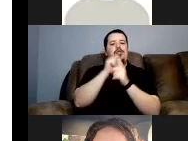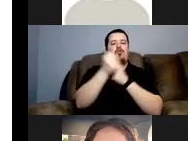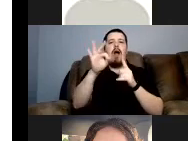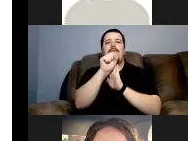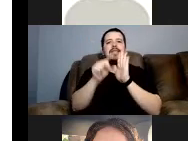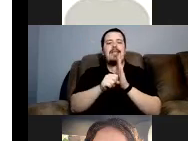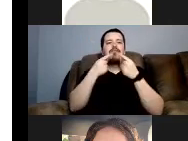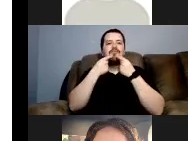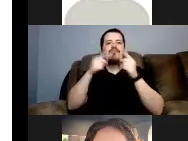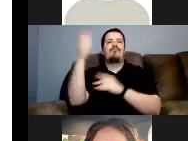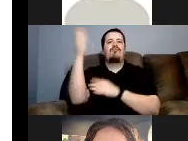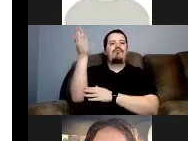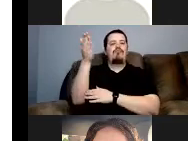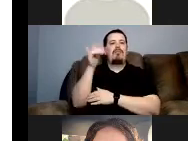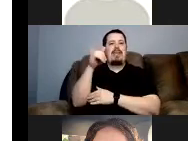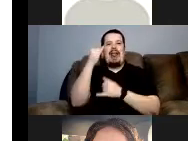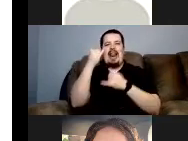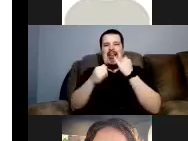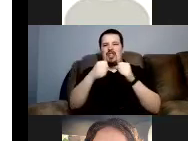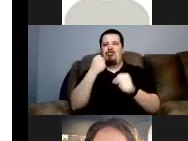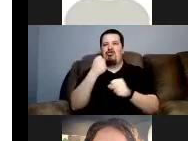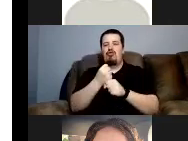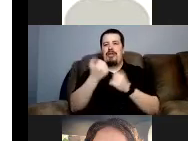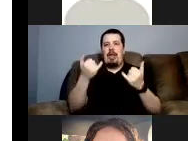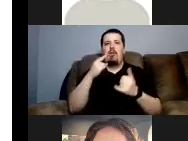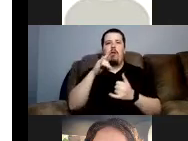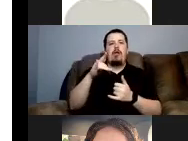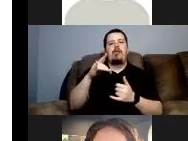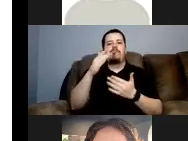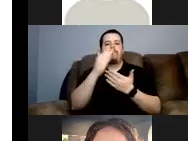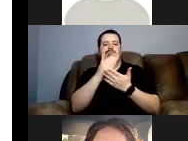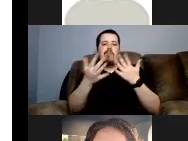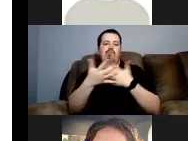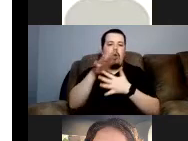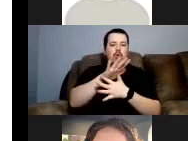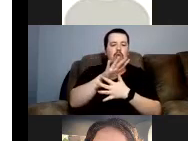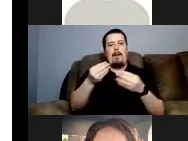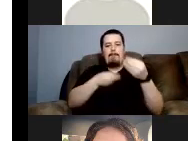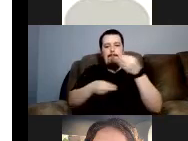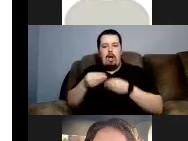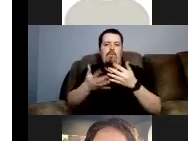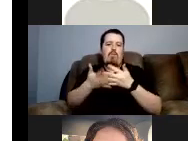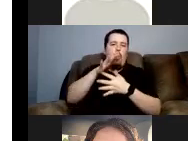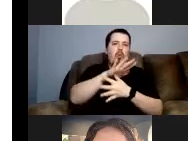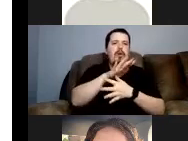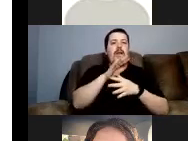so there he'll lay out his legislative priorities, budget priorities, and what we hope uh is some